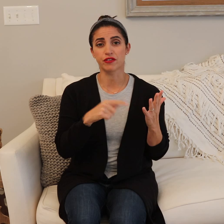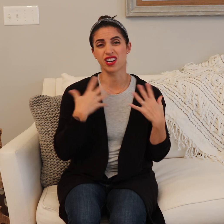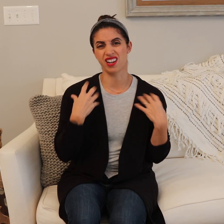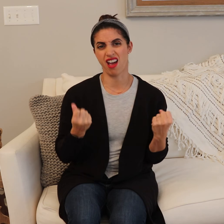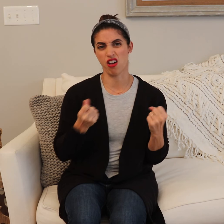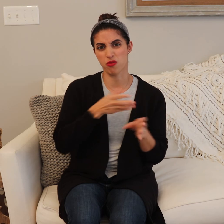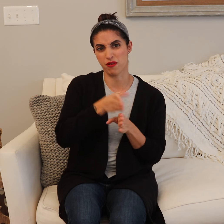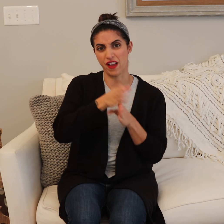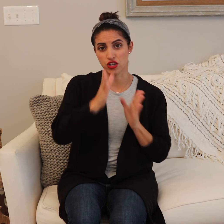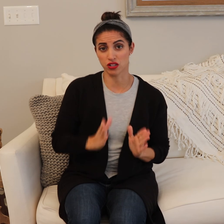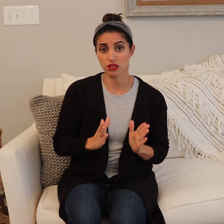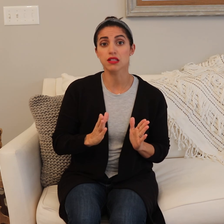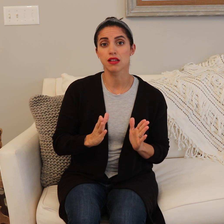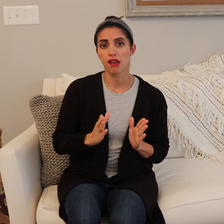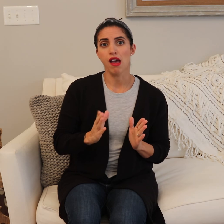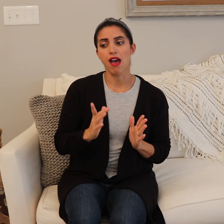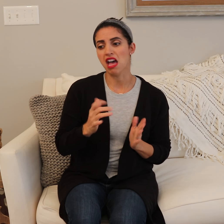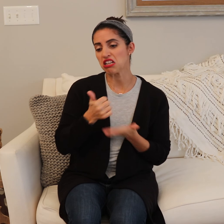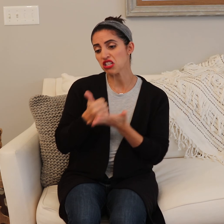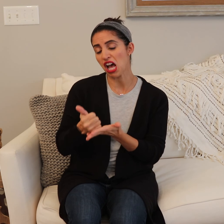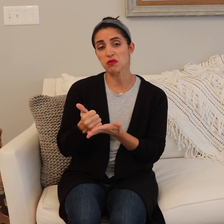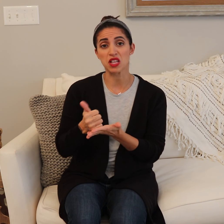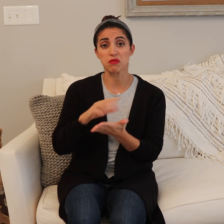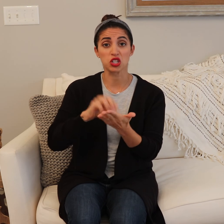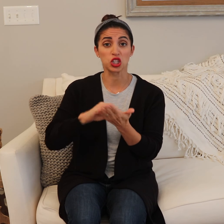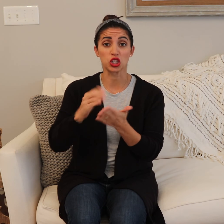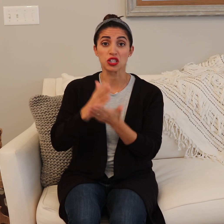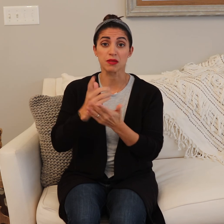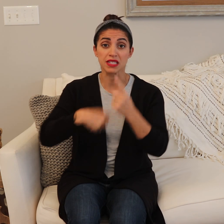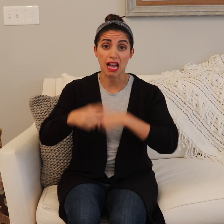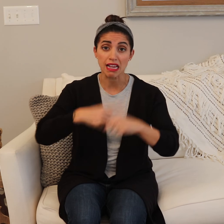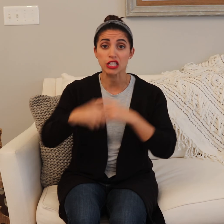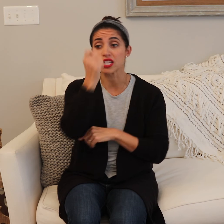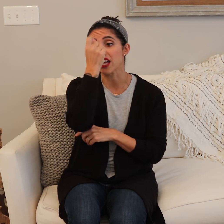different health professionals and it just helps them to learn some signs to